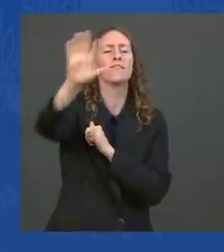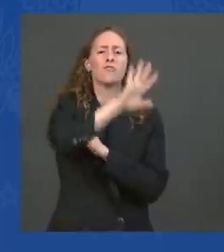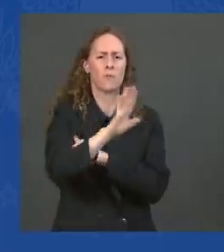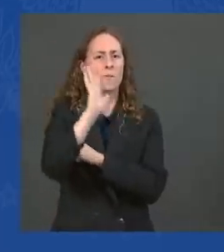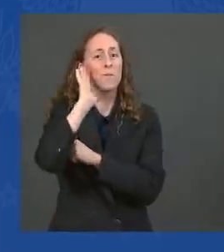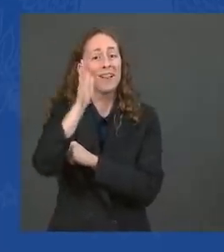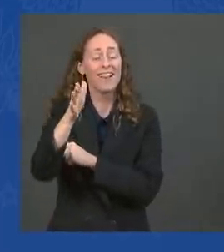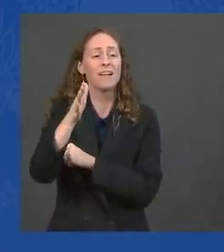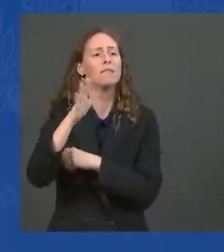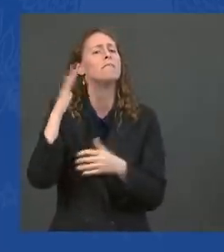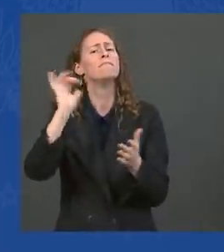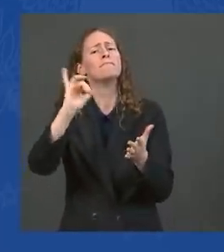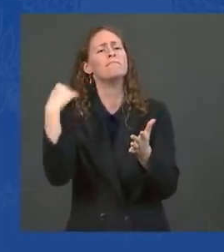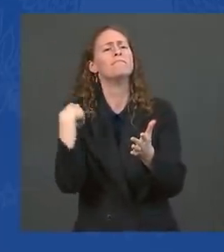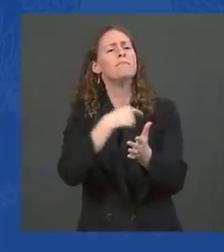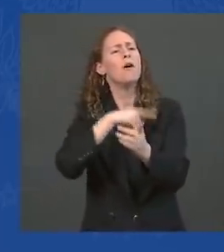of leveling up across the whole country.